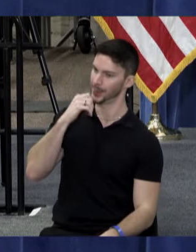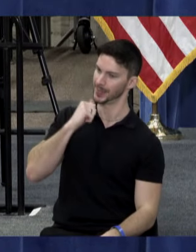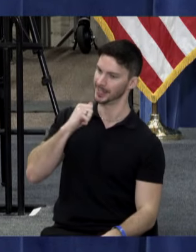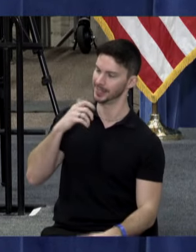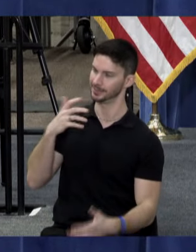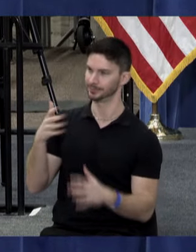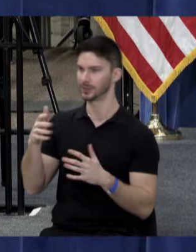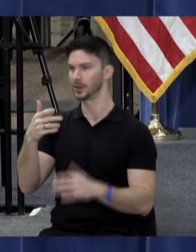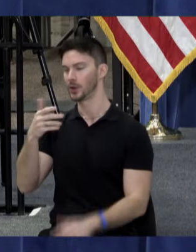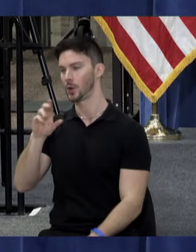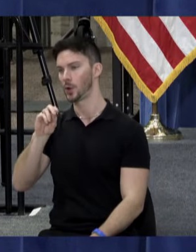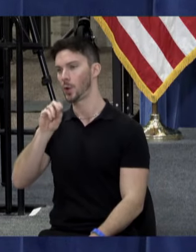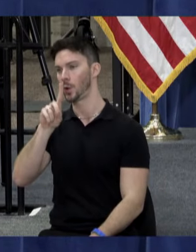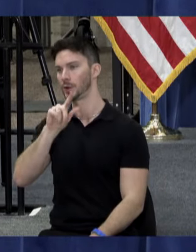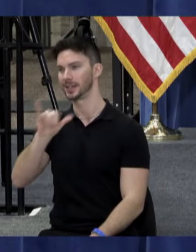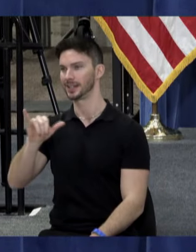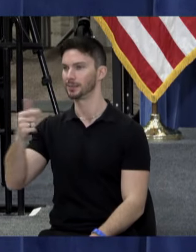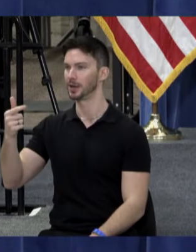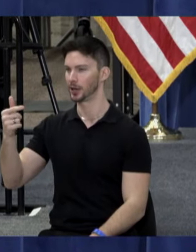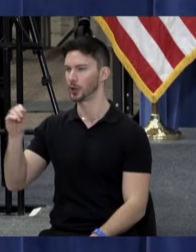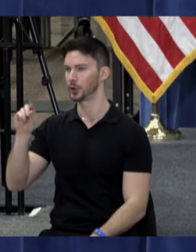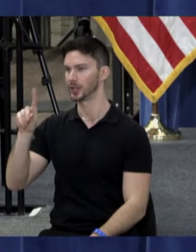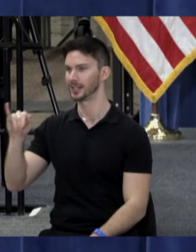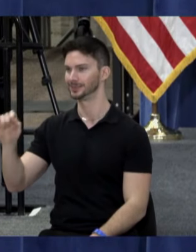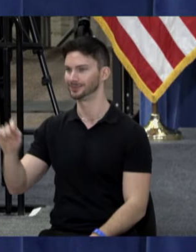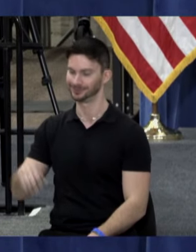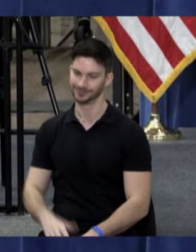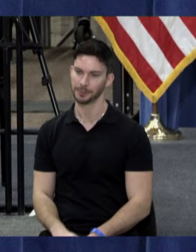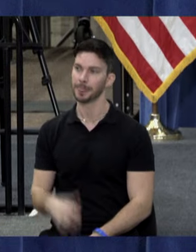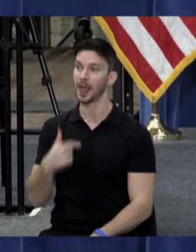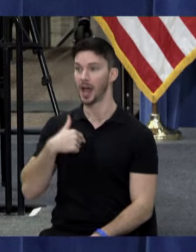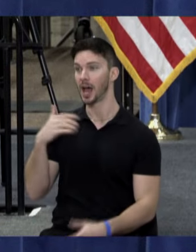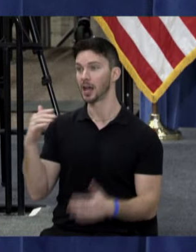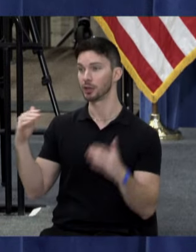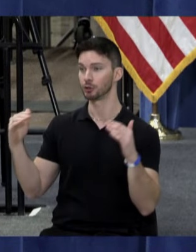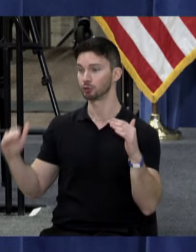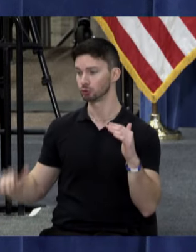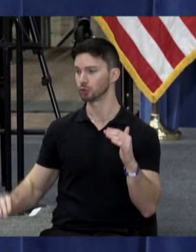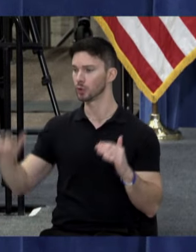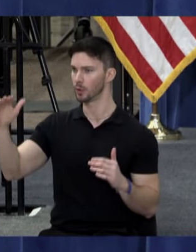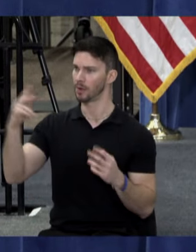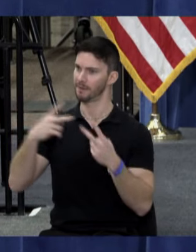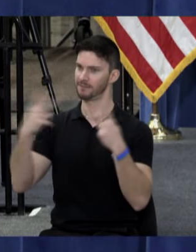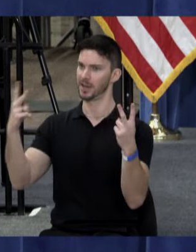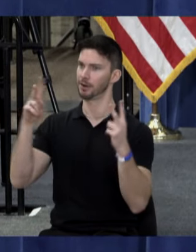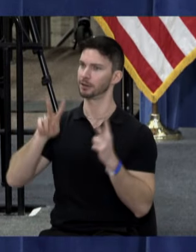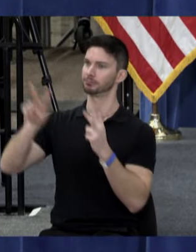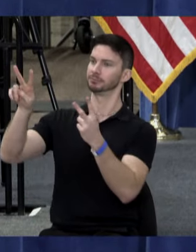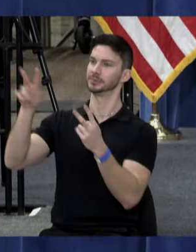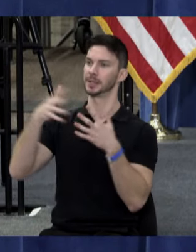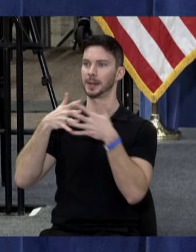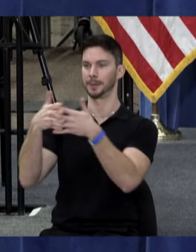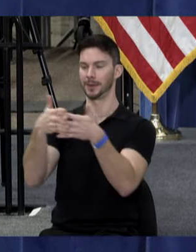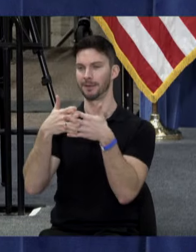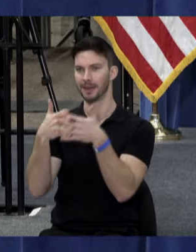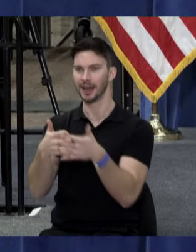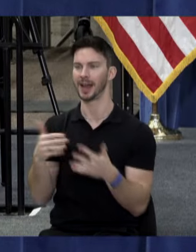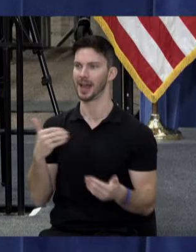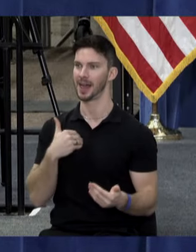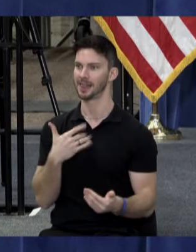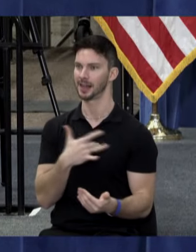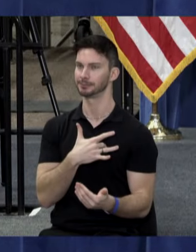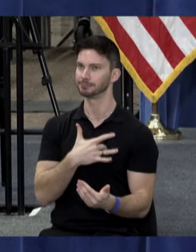I'm -- I grew up very patriotic. And after such the adoration I had for my uncle Kel and seeing